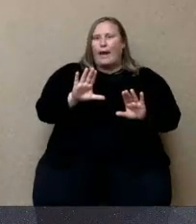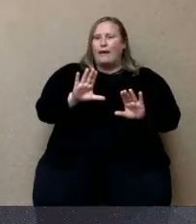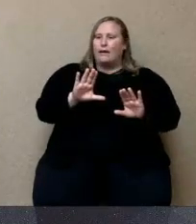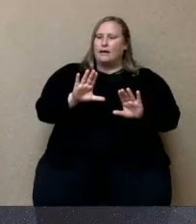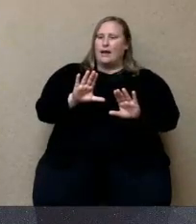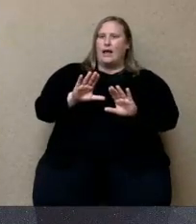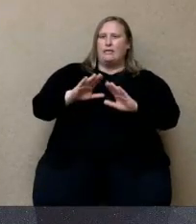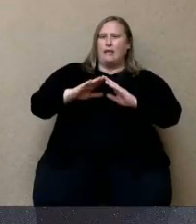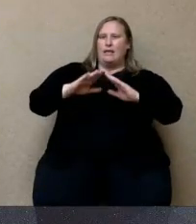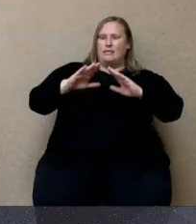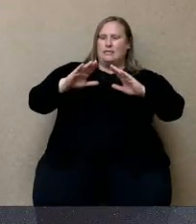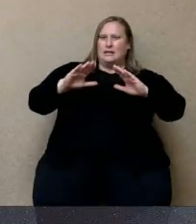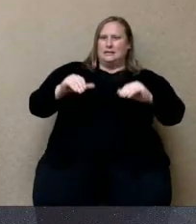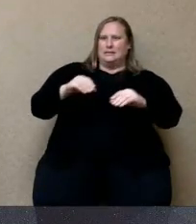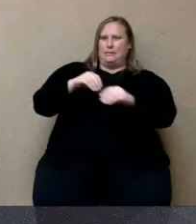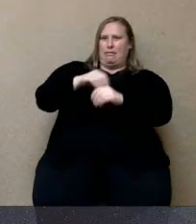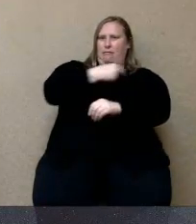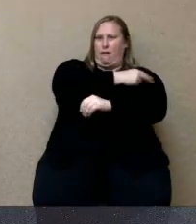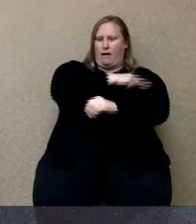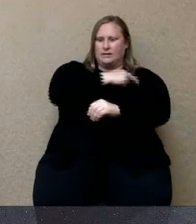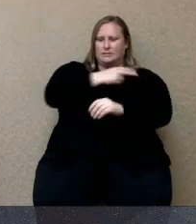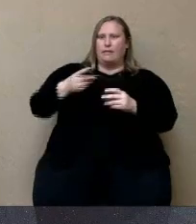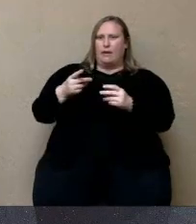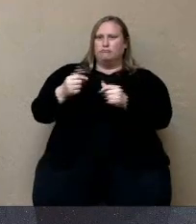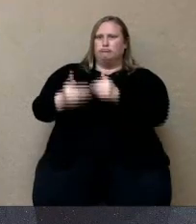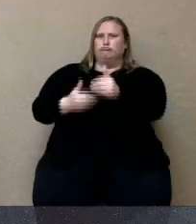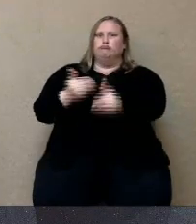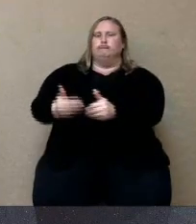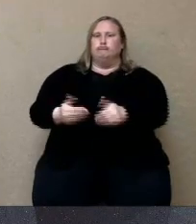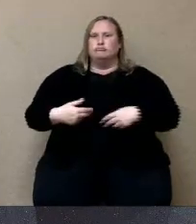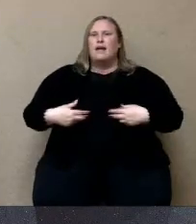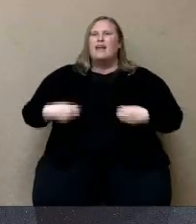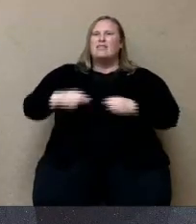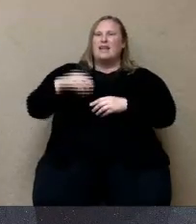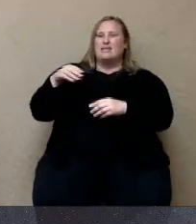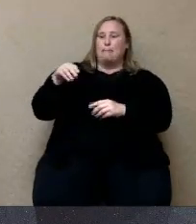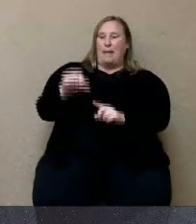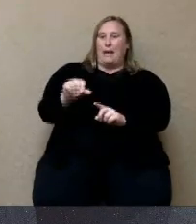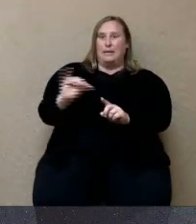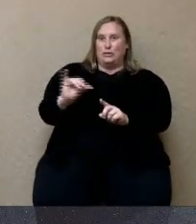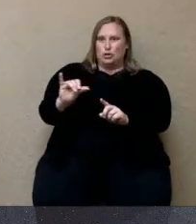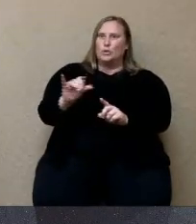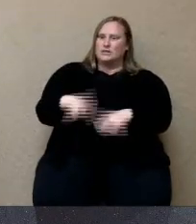moving along and helps with that payment piece. And they end up leaving happy consumers.